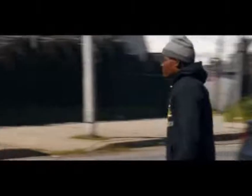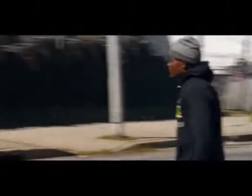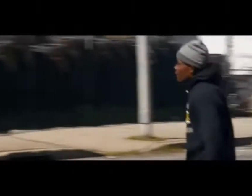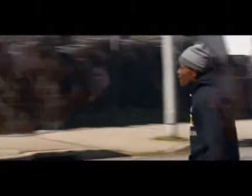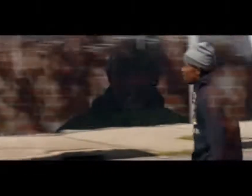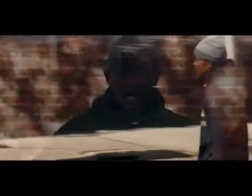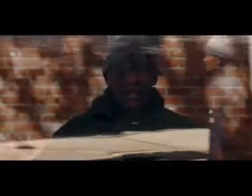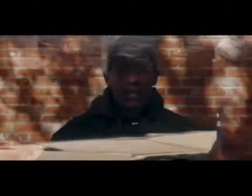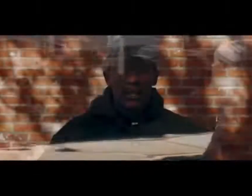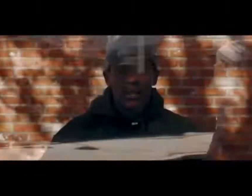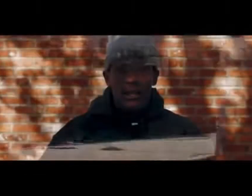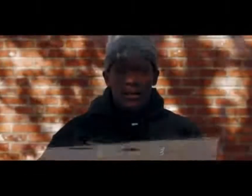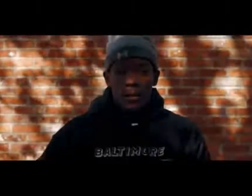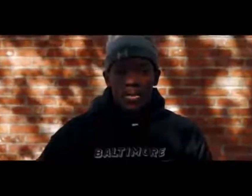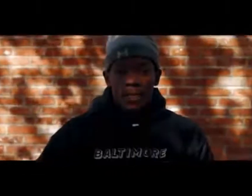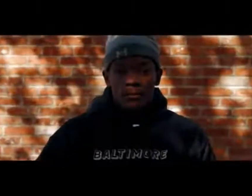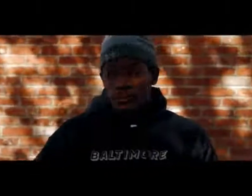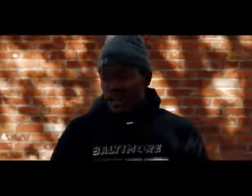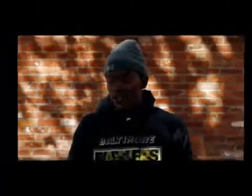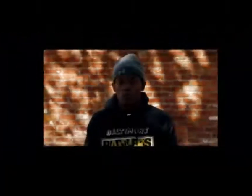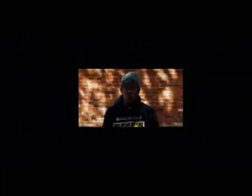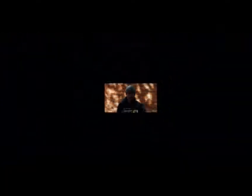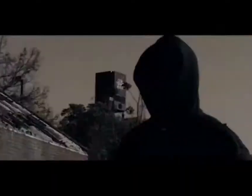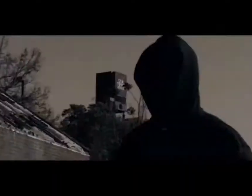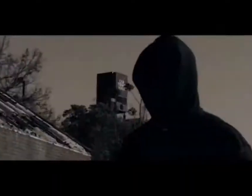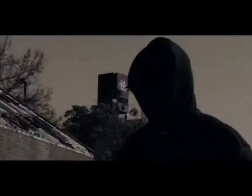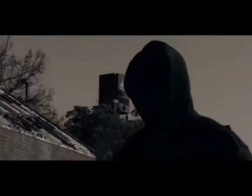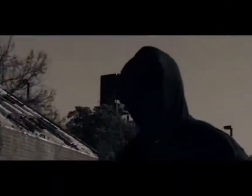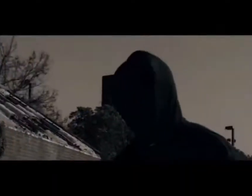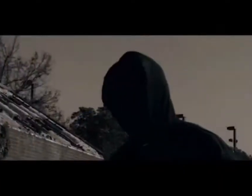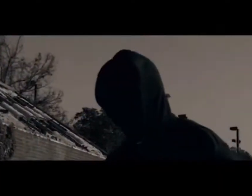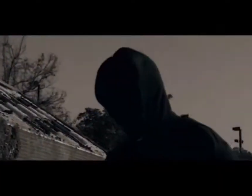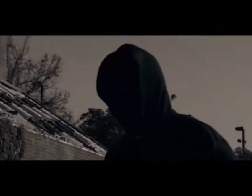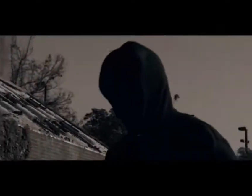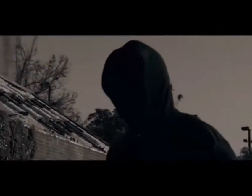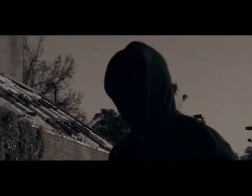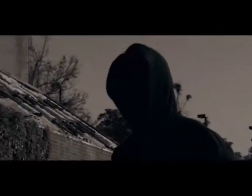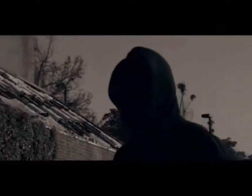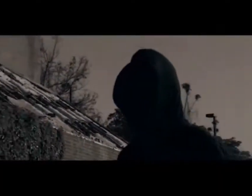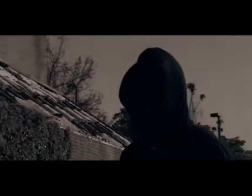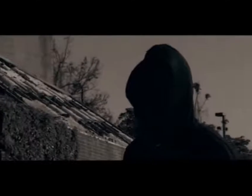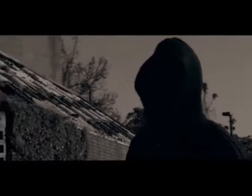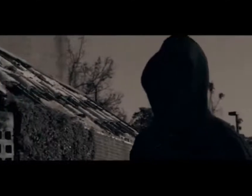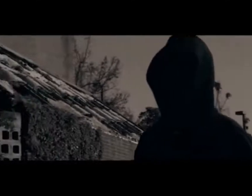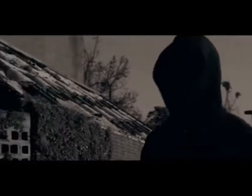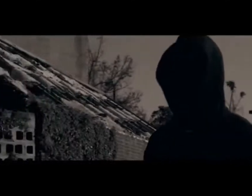matter what it is be the best and do what you got to do long as it's going to get you right have your food on the table